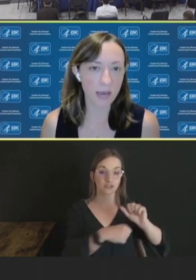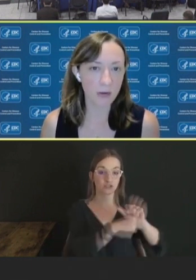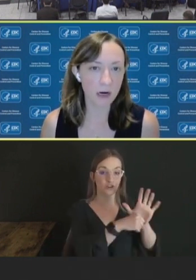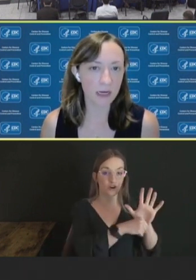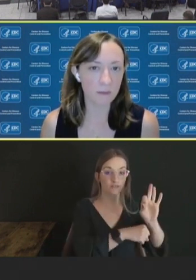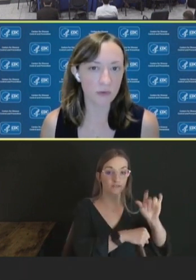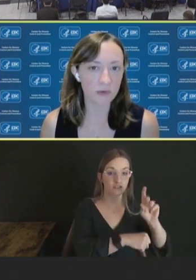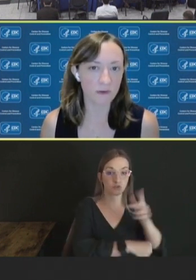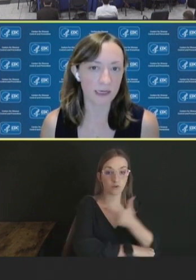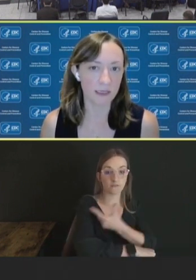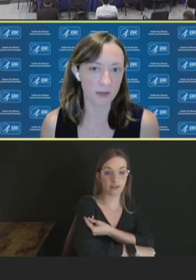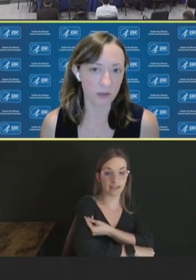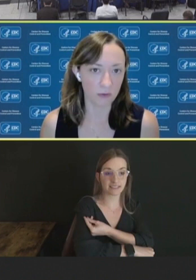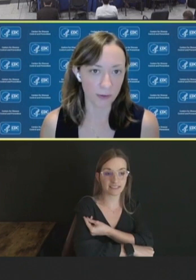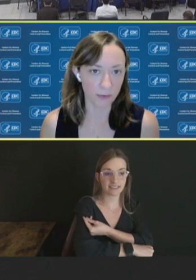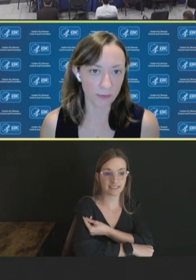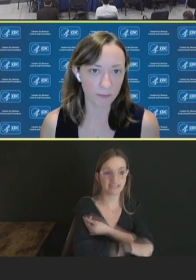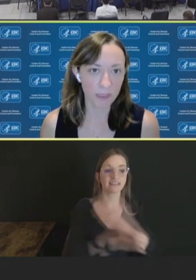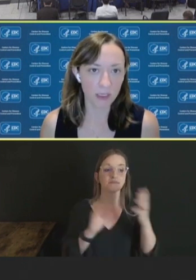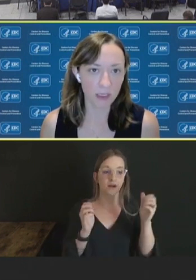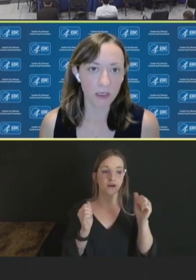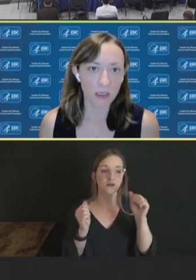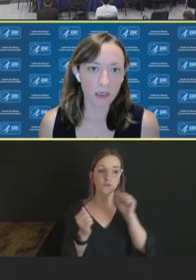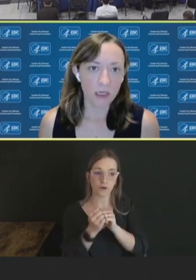mRNA booster vaccination alone.